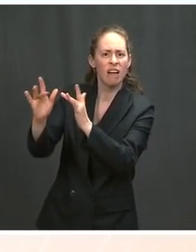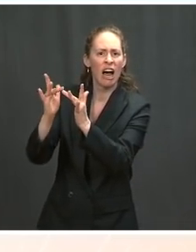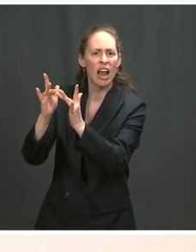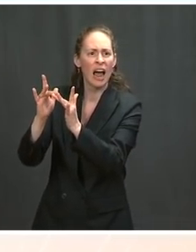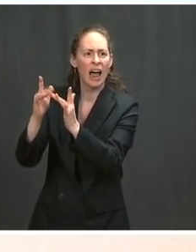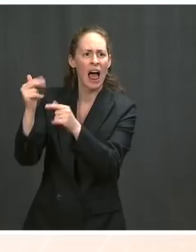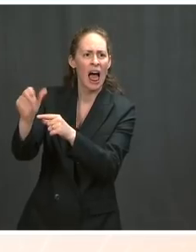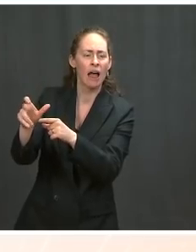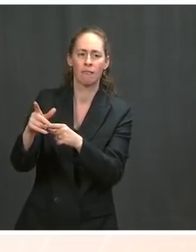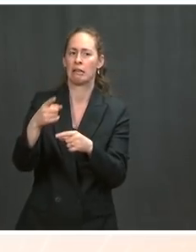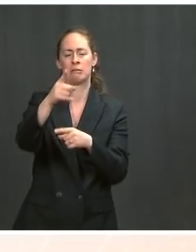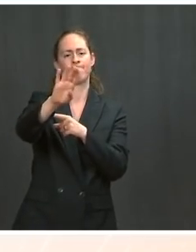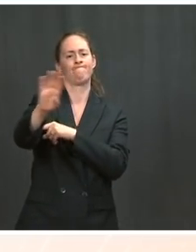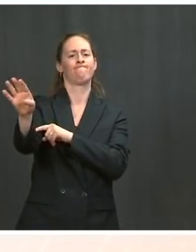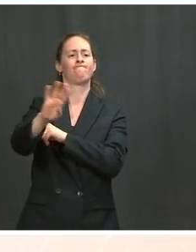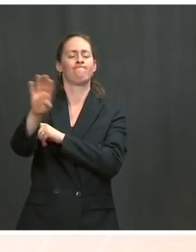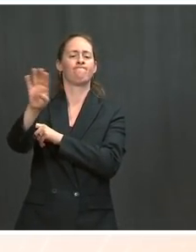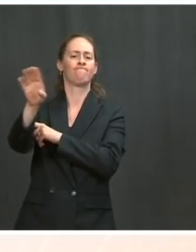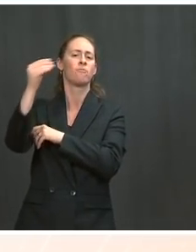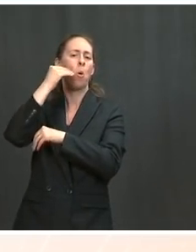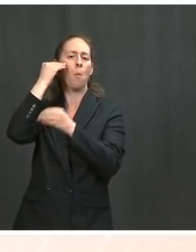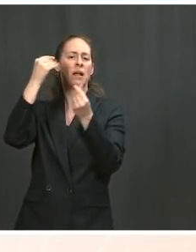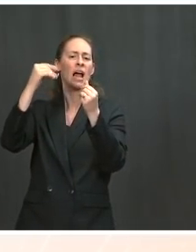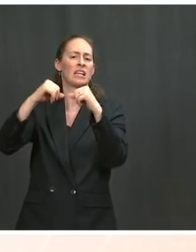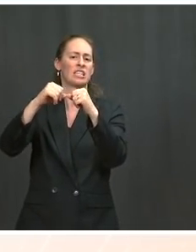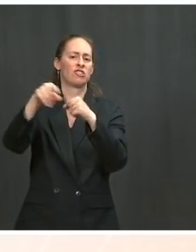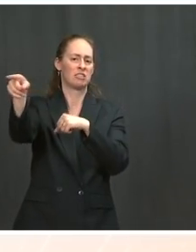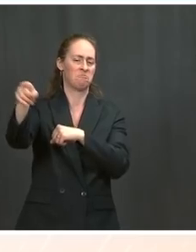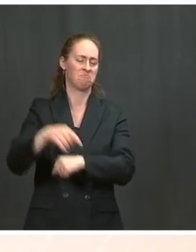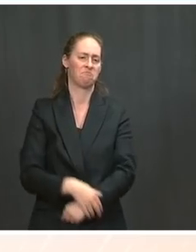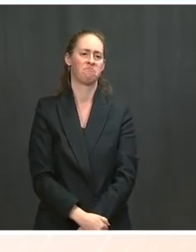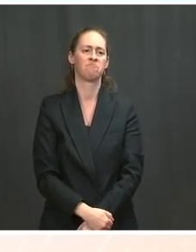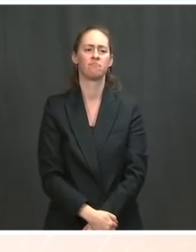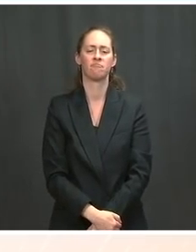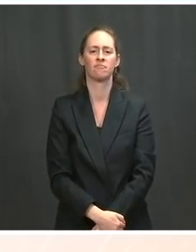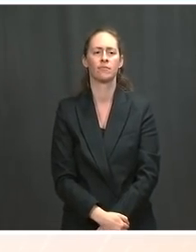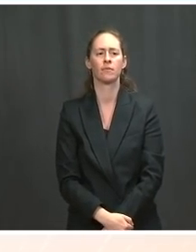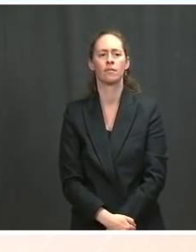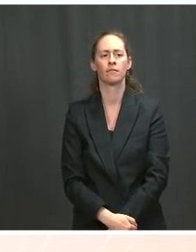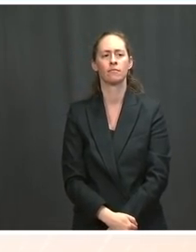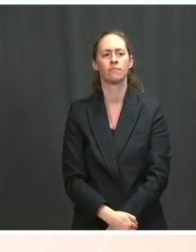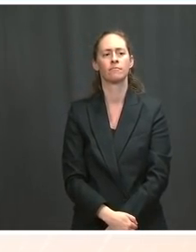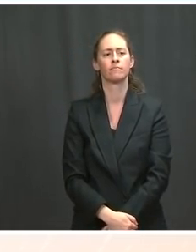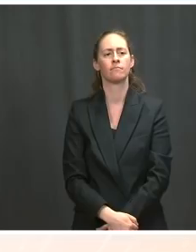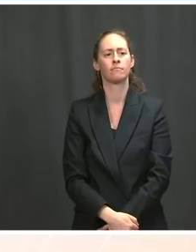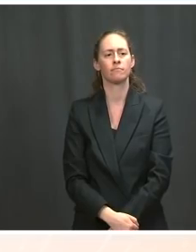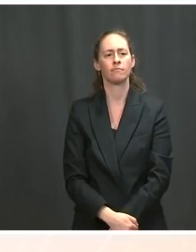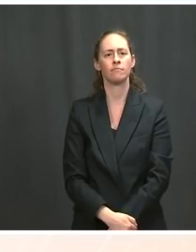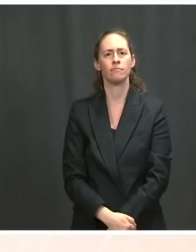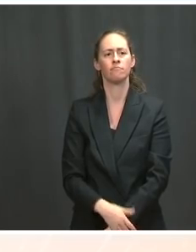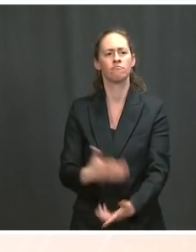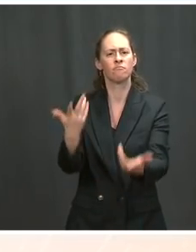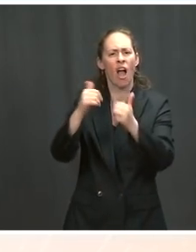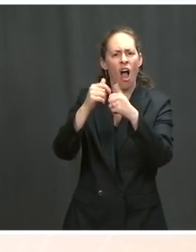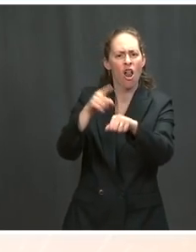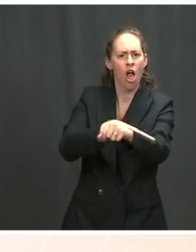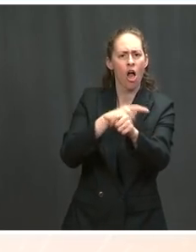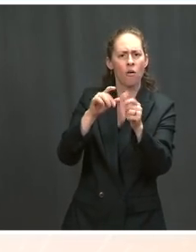on the duration of how long the waiver will be in effect? Ms. Psaki: I think what the President -- what we've conveyed is: as -- as long as it --